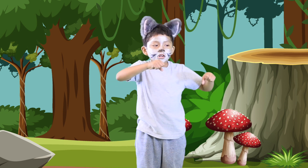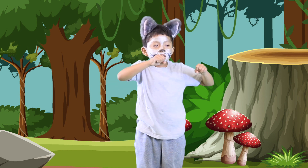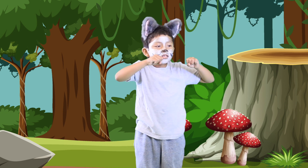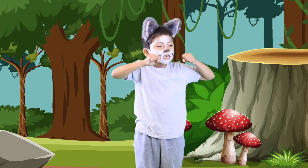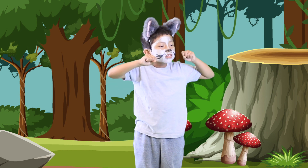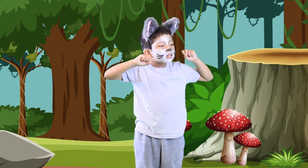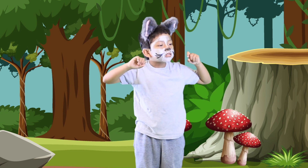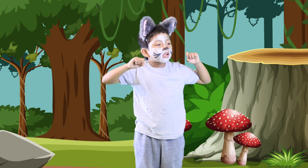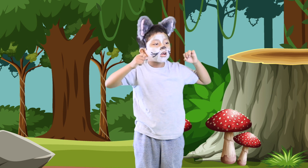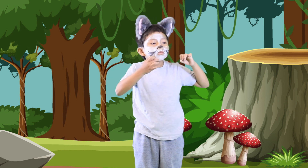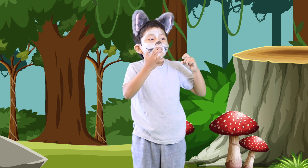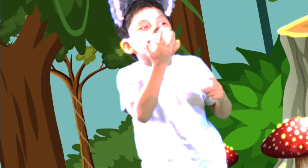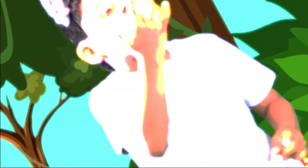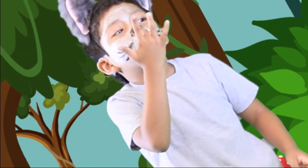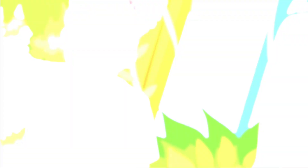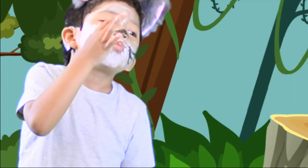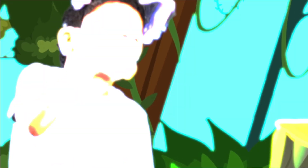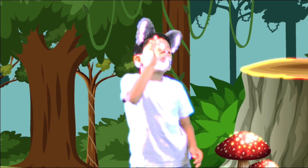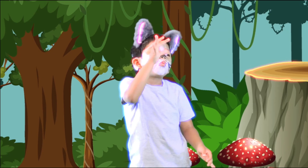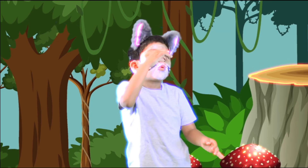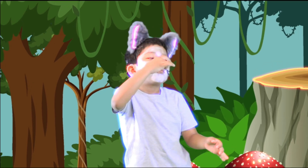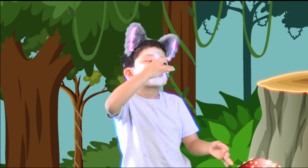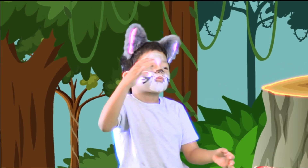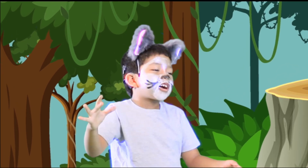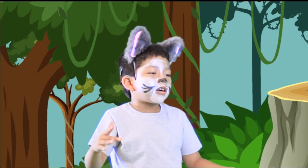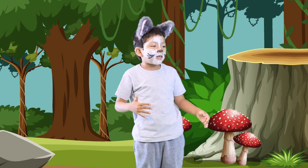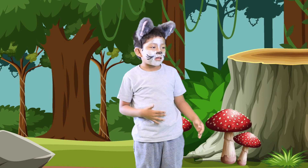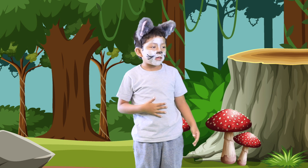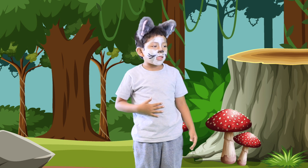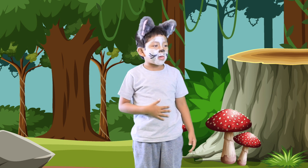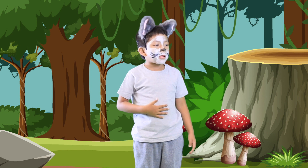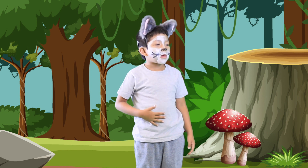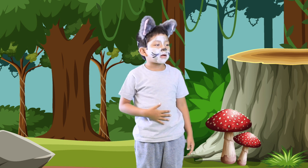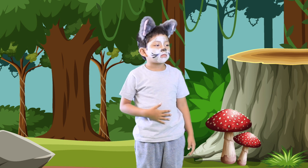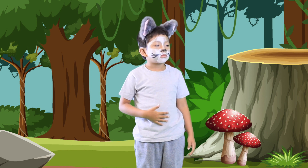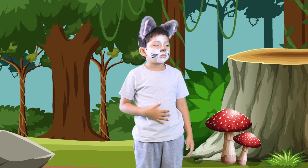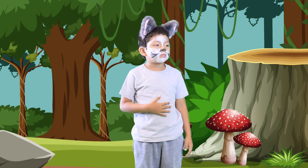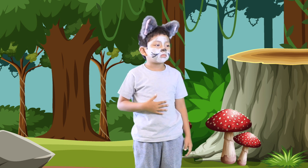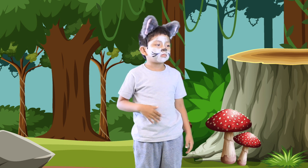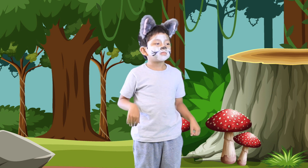I would eat that fish down to its bones and then lick the remaining fish off my fingers. Yummy.